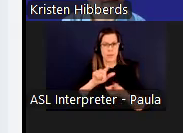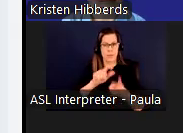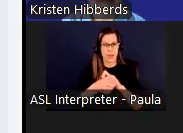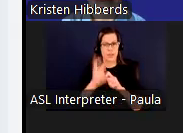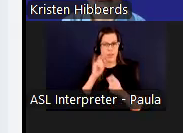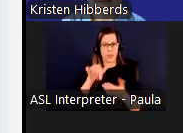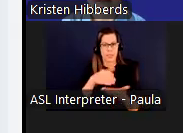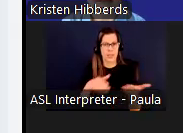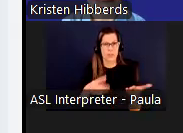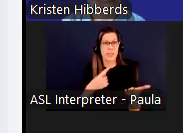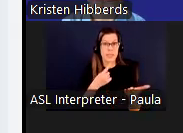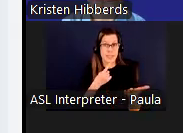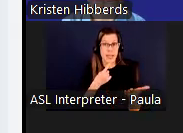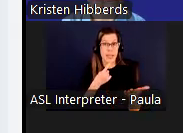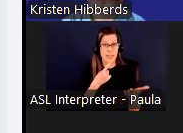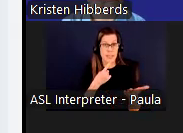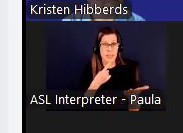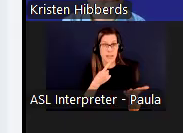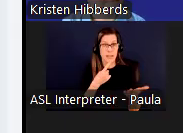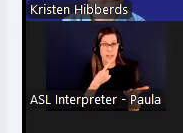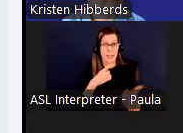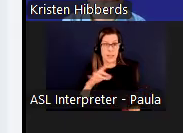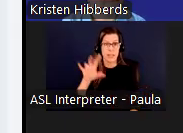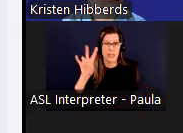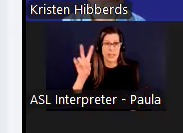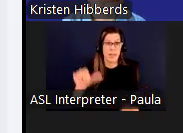you know, in the seven page document summary of